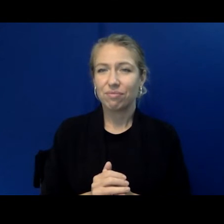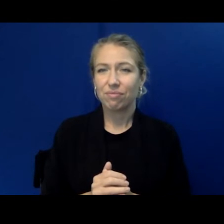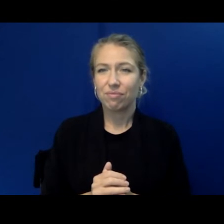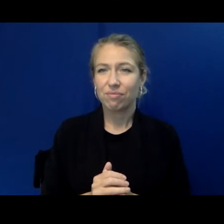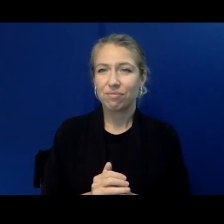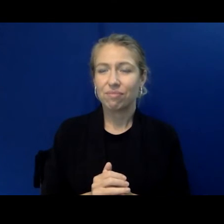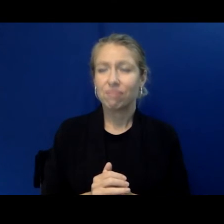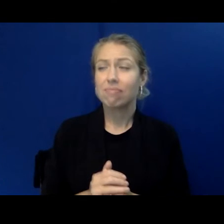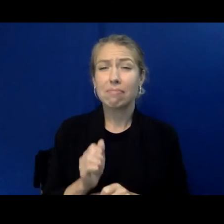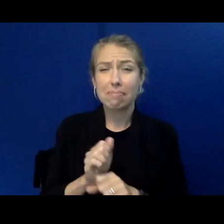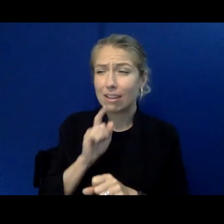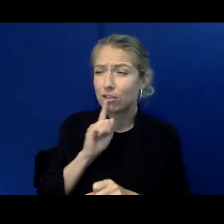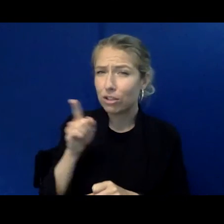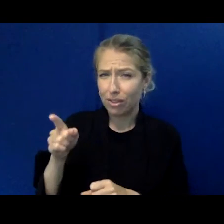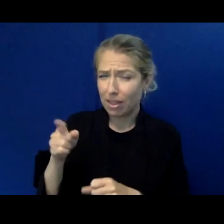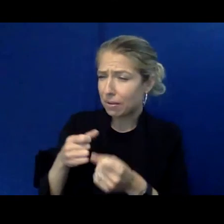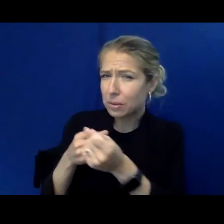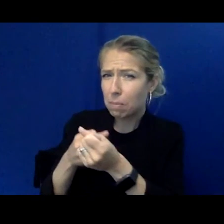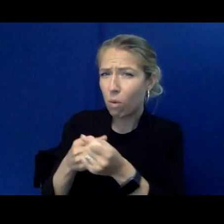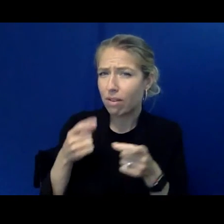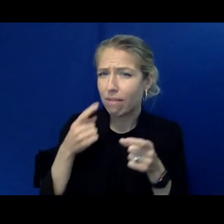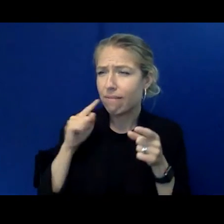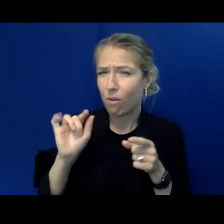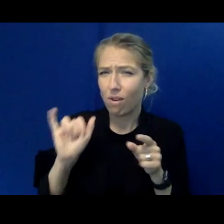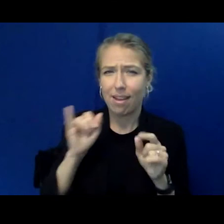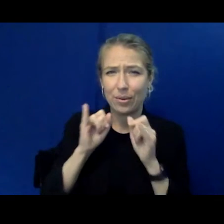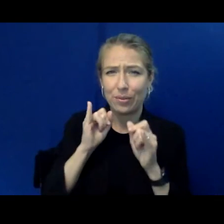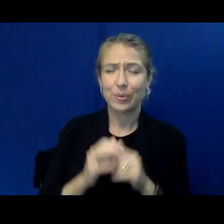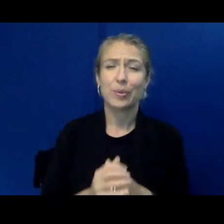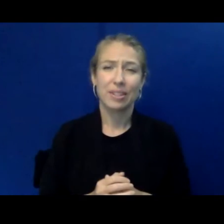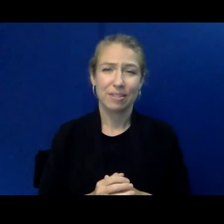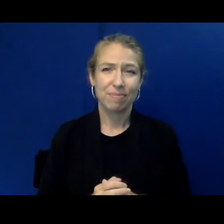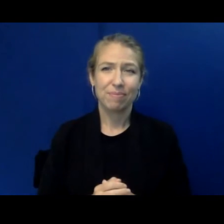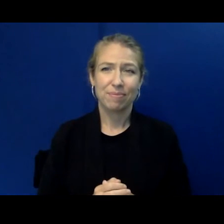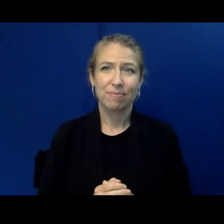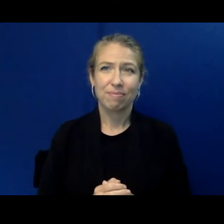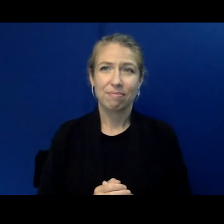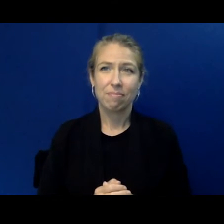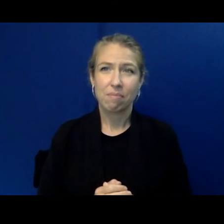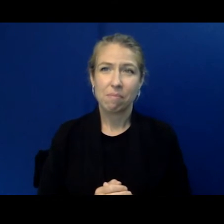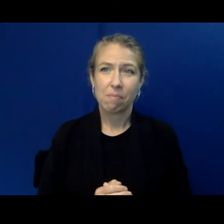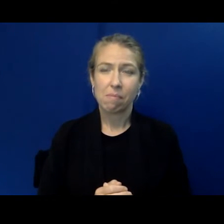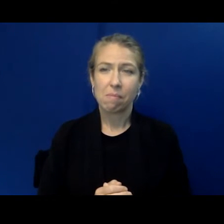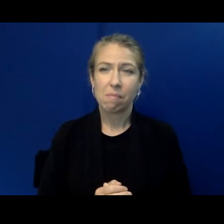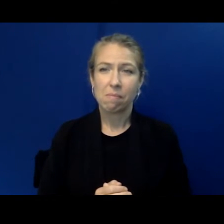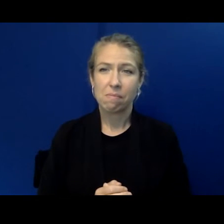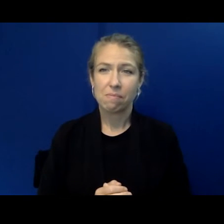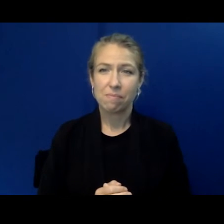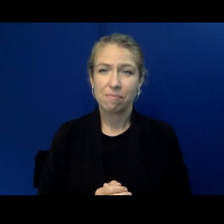interview, and in whatever way that they are able to communicate with the employer.